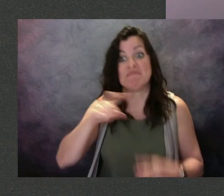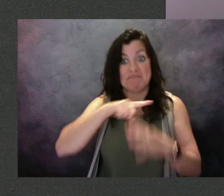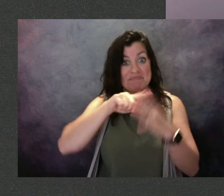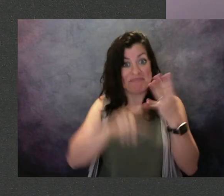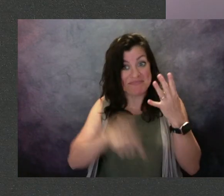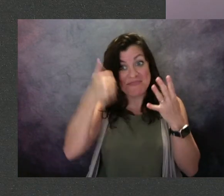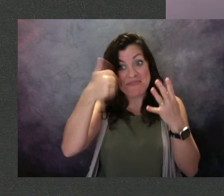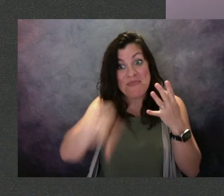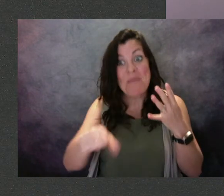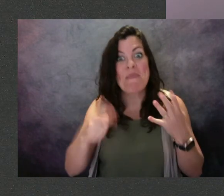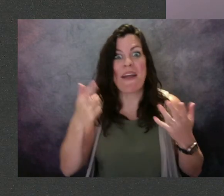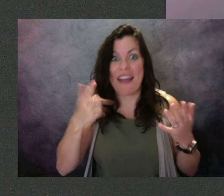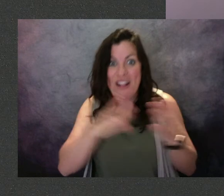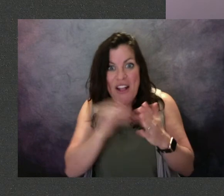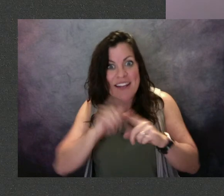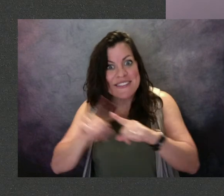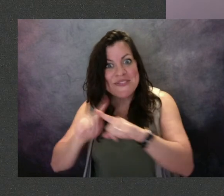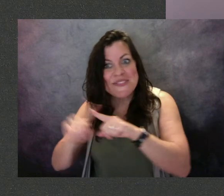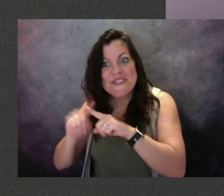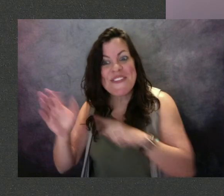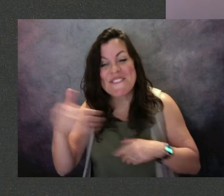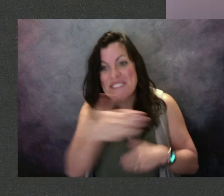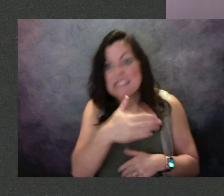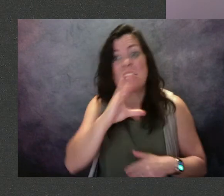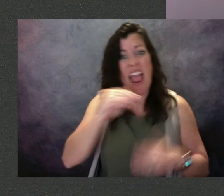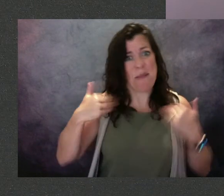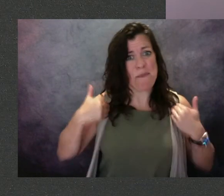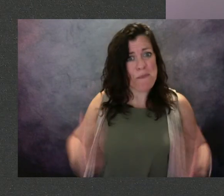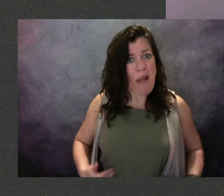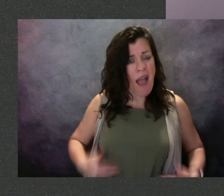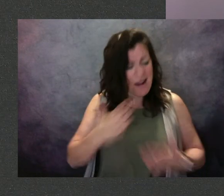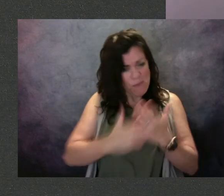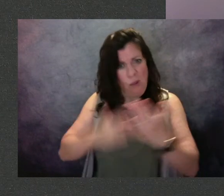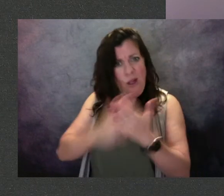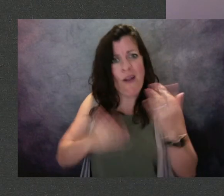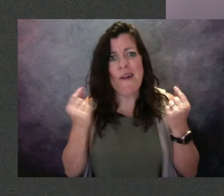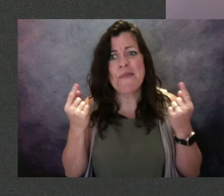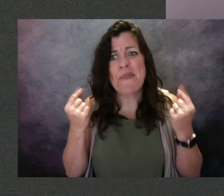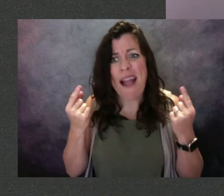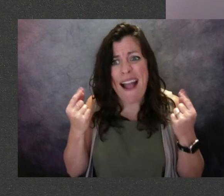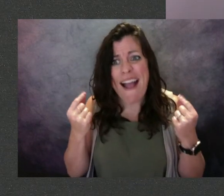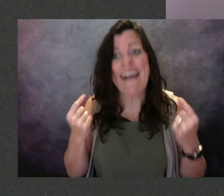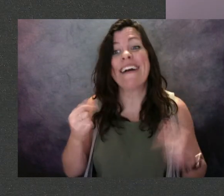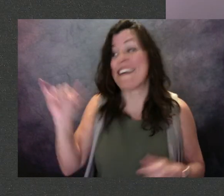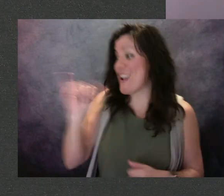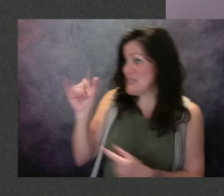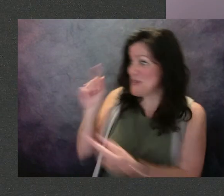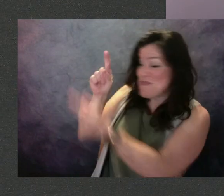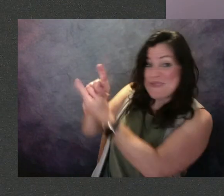And then we explored the different parts of a fish's body. And then we were lucky enough to have my friend Otto stop by